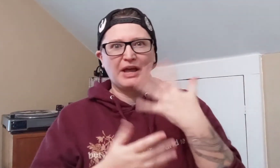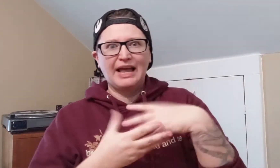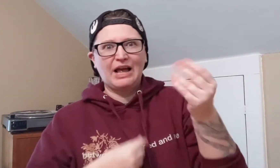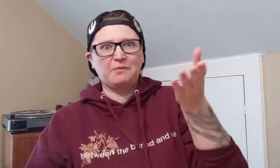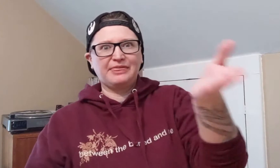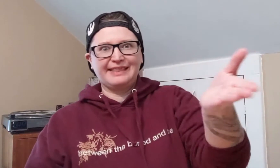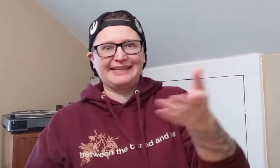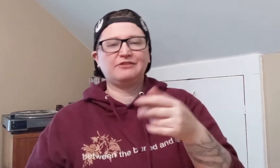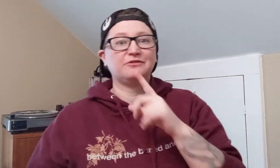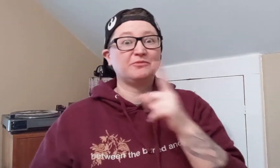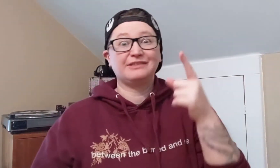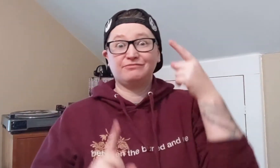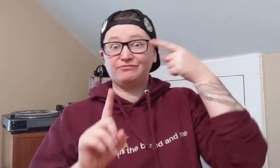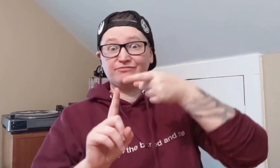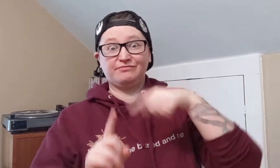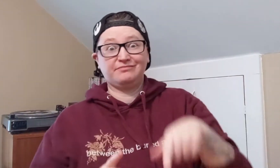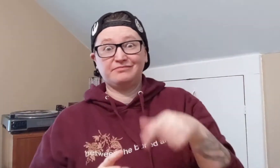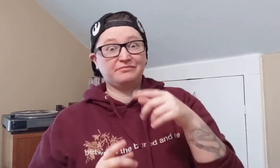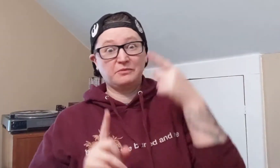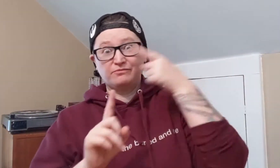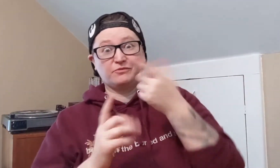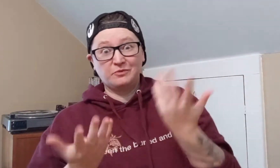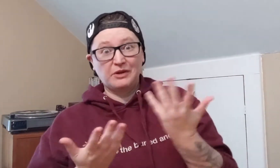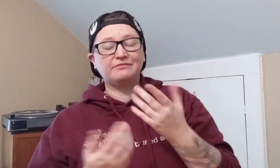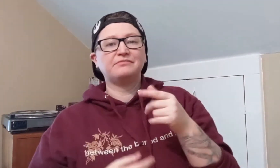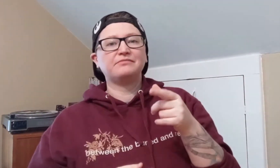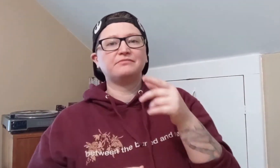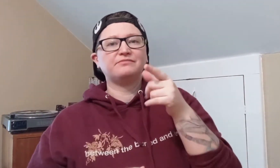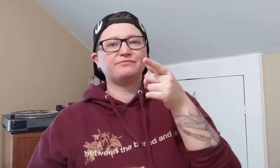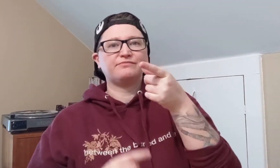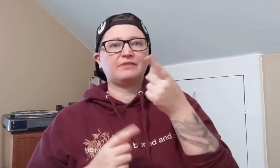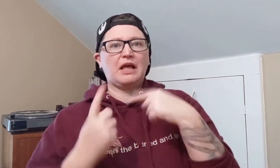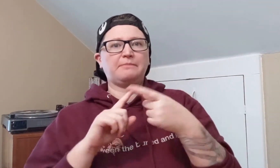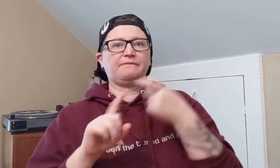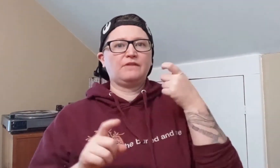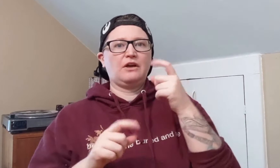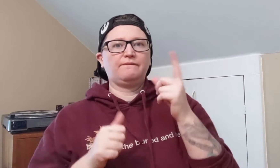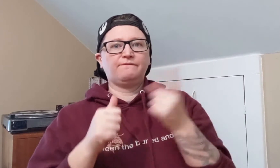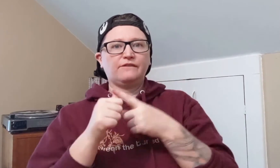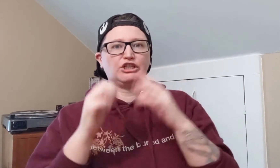so you're trying to figure out what's out there so really the whole point of this game is that